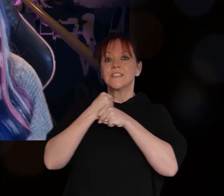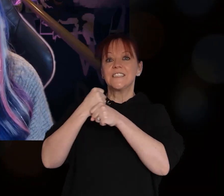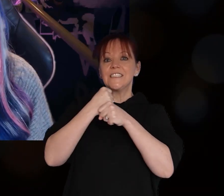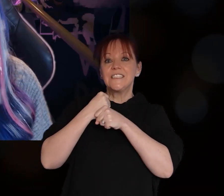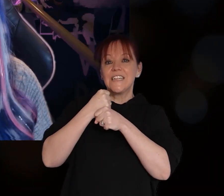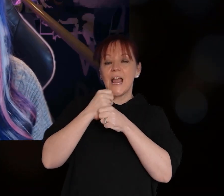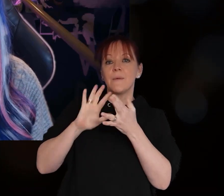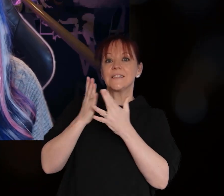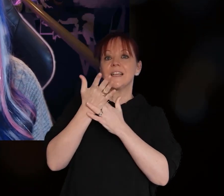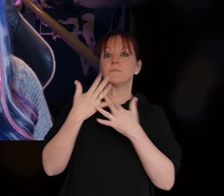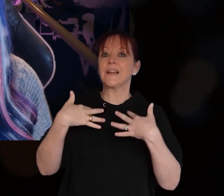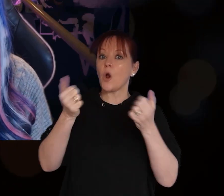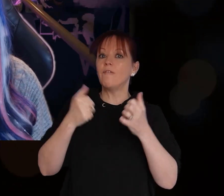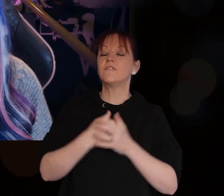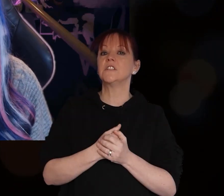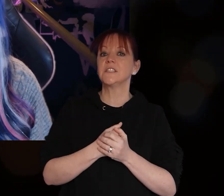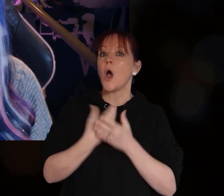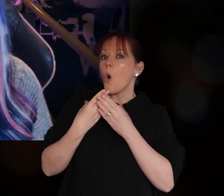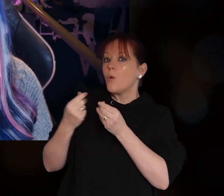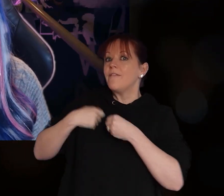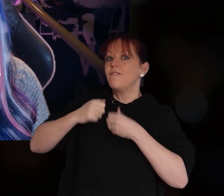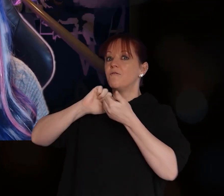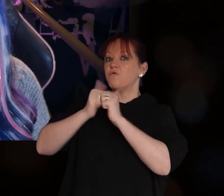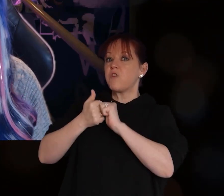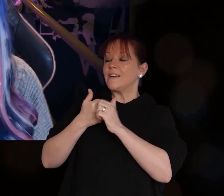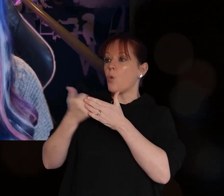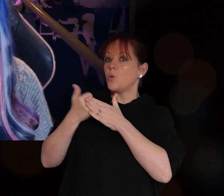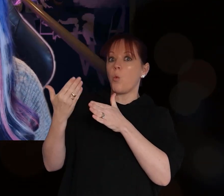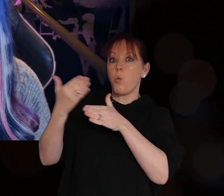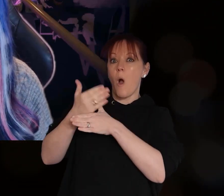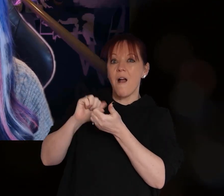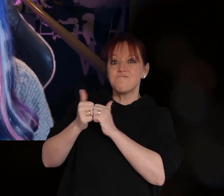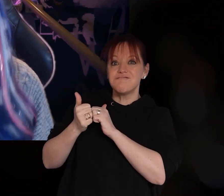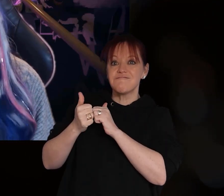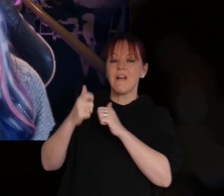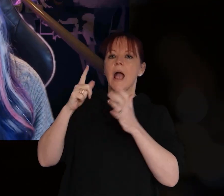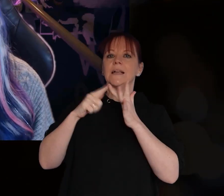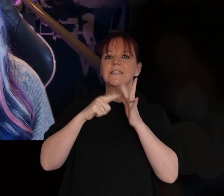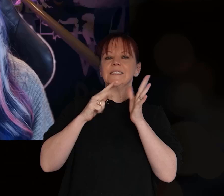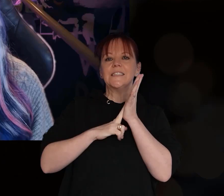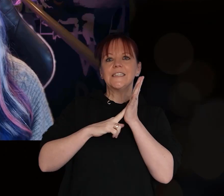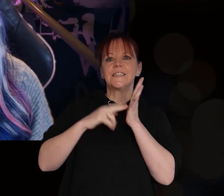along with my good friend and close compatriot, Ian Hamilton, The Man Behind the Scenes.